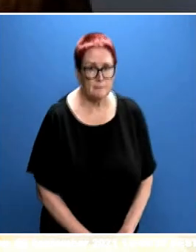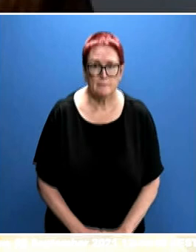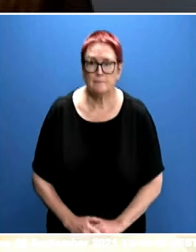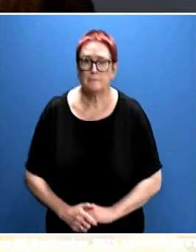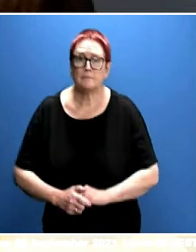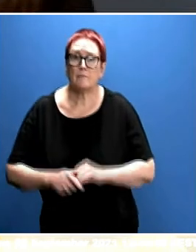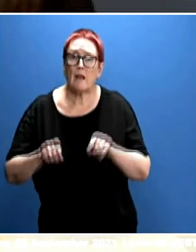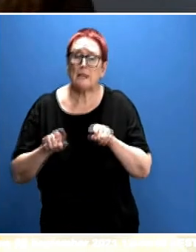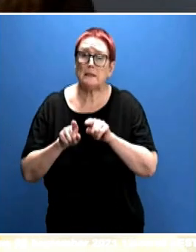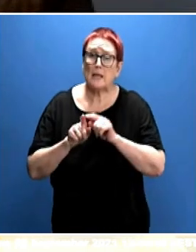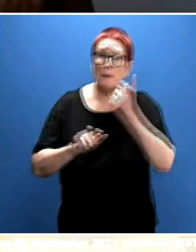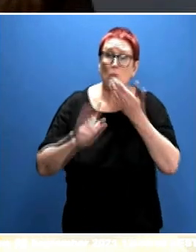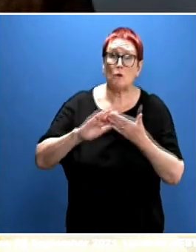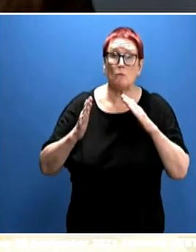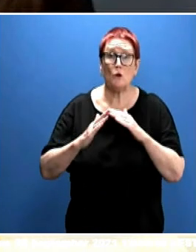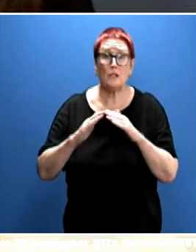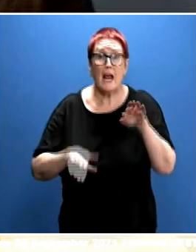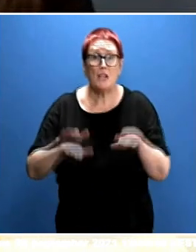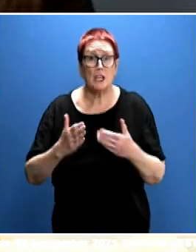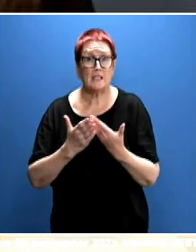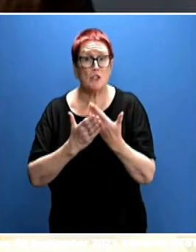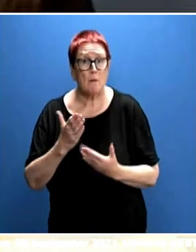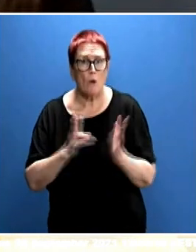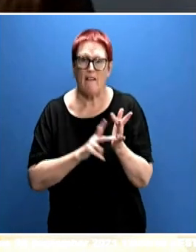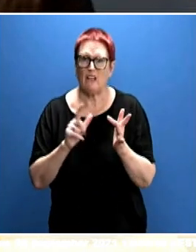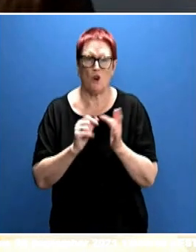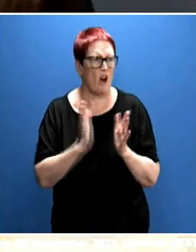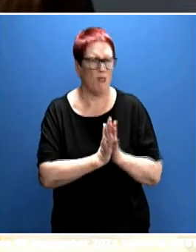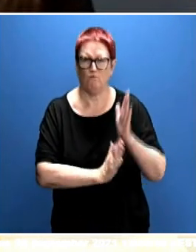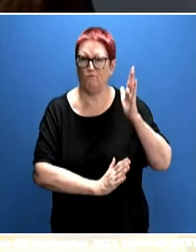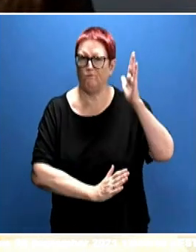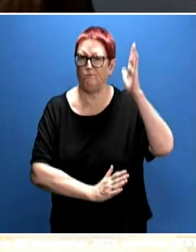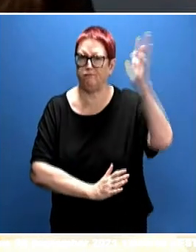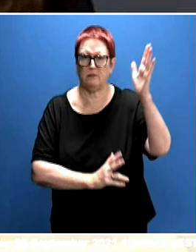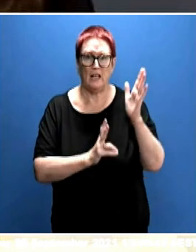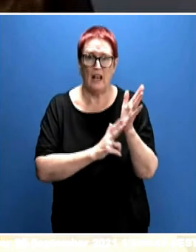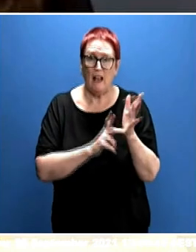Again, the Victorians have led the way there. Our counterparts in Victoria, the Victorian Aboriginal Legal Service,